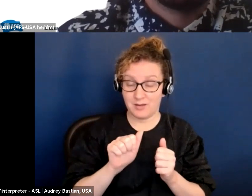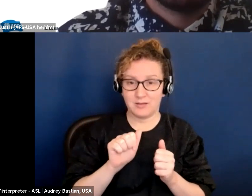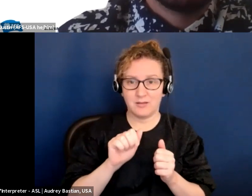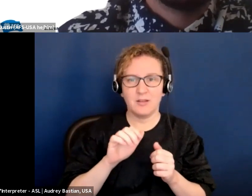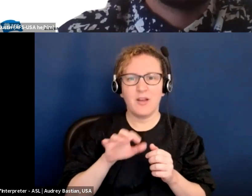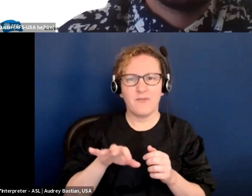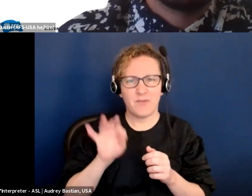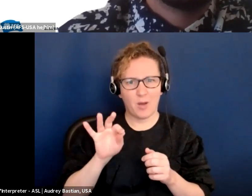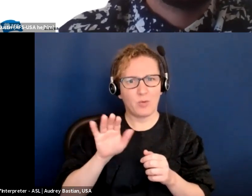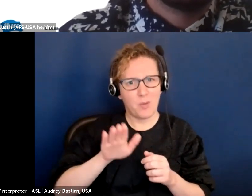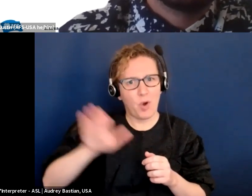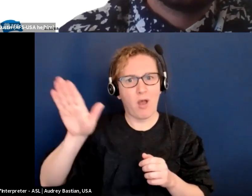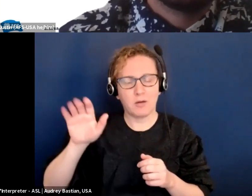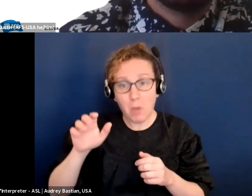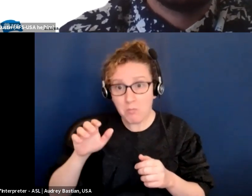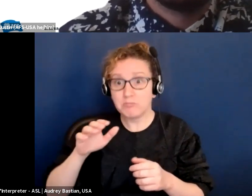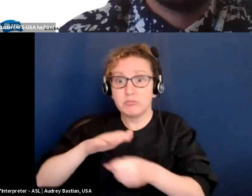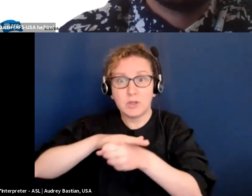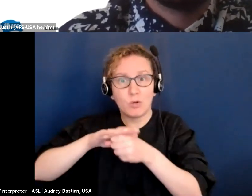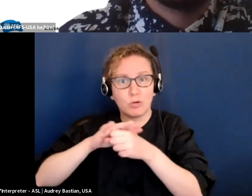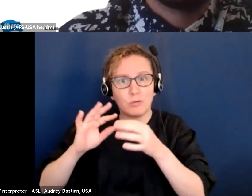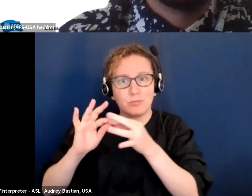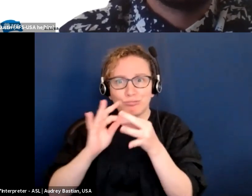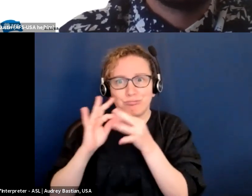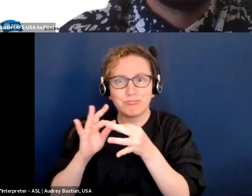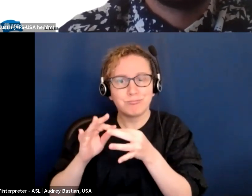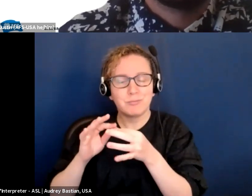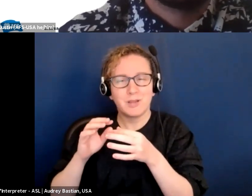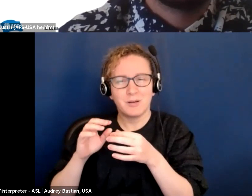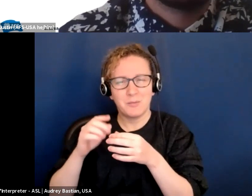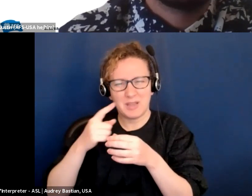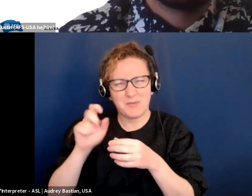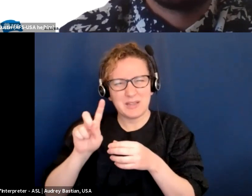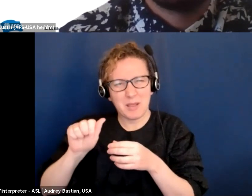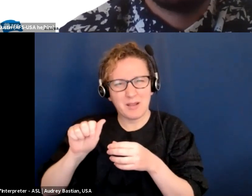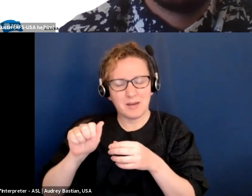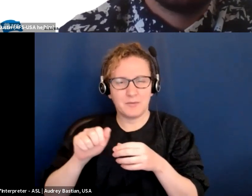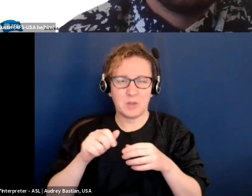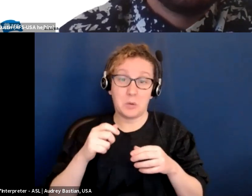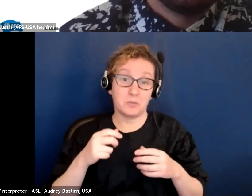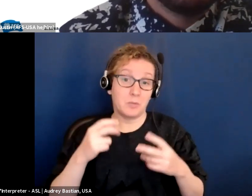through their disability identity. I hope you will keep an eye out for that press release.